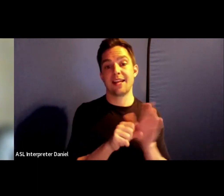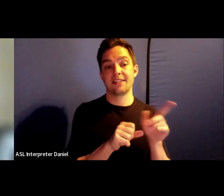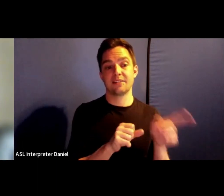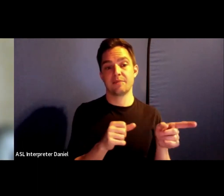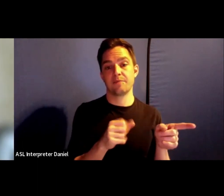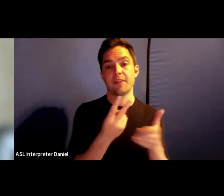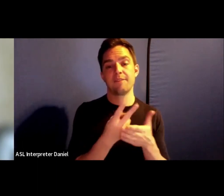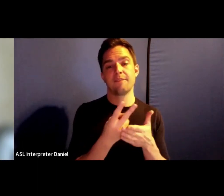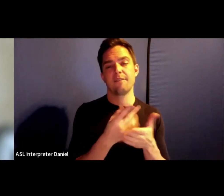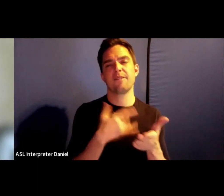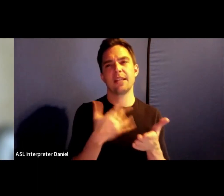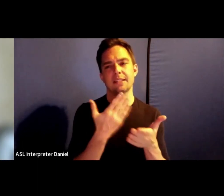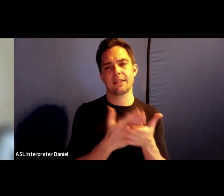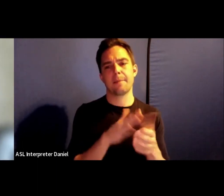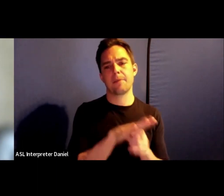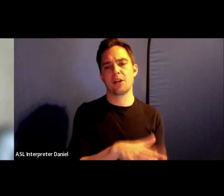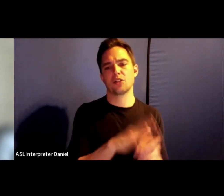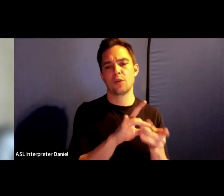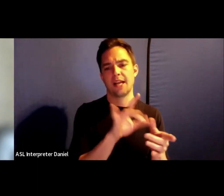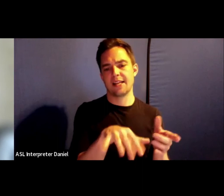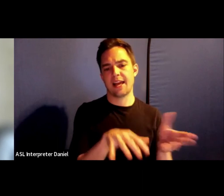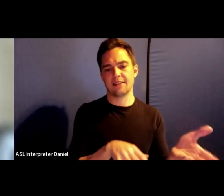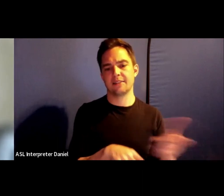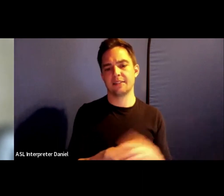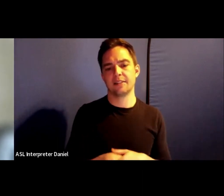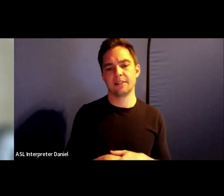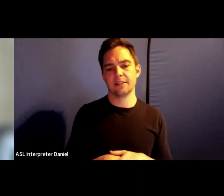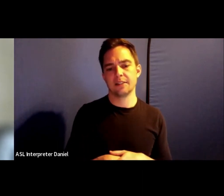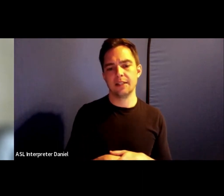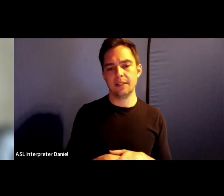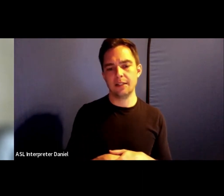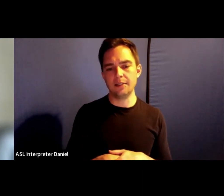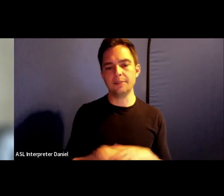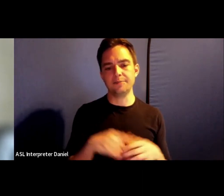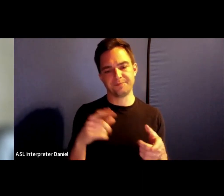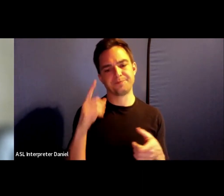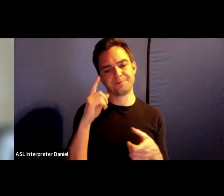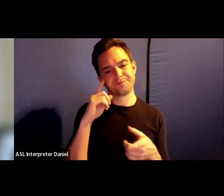some pressure about that. But I think, I think from what I can see, the state is also embracing